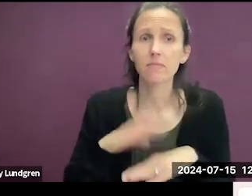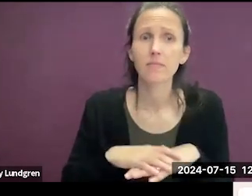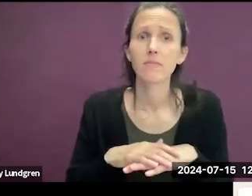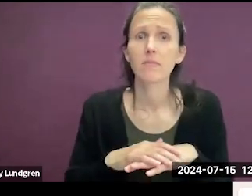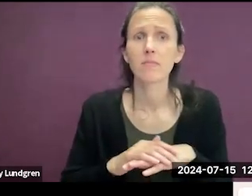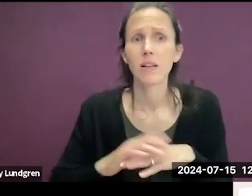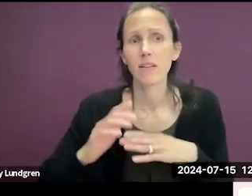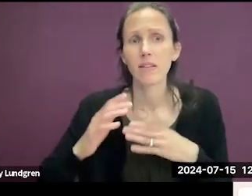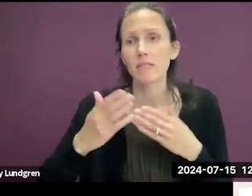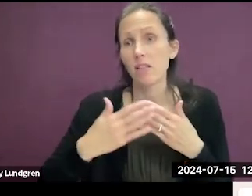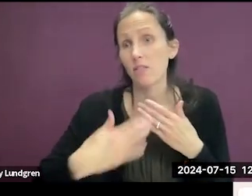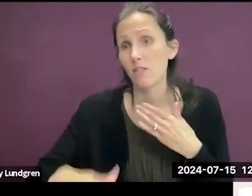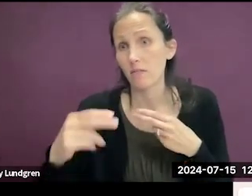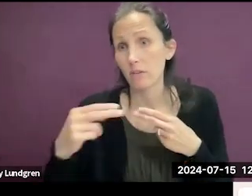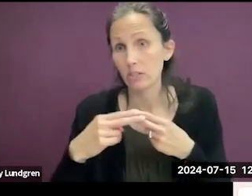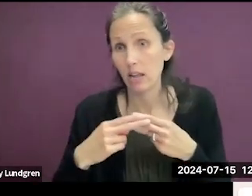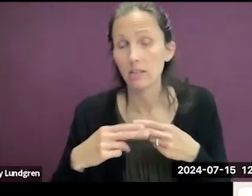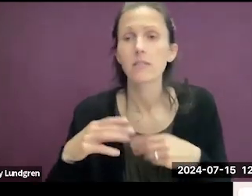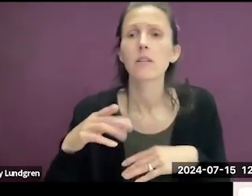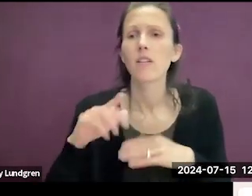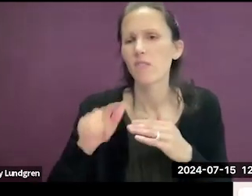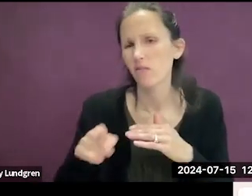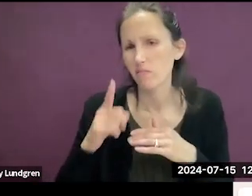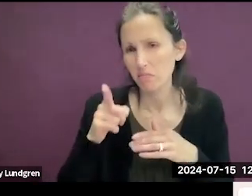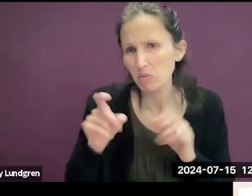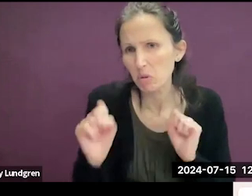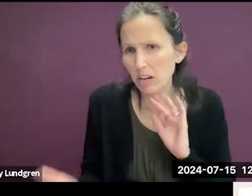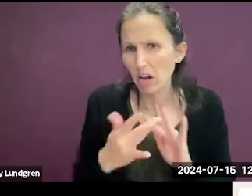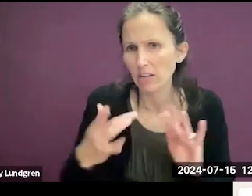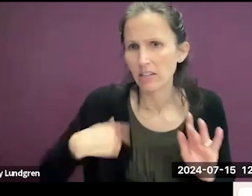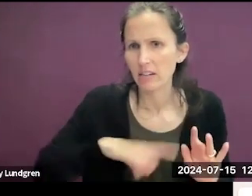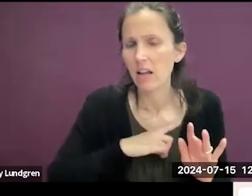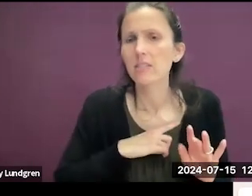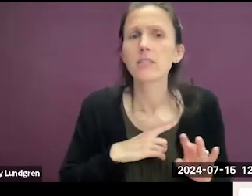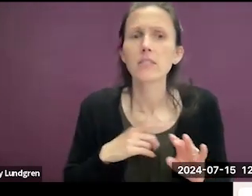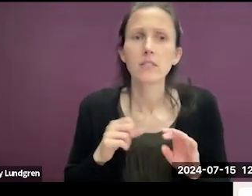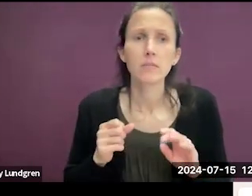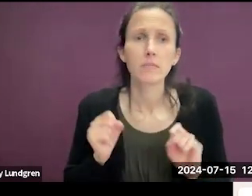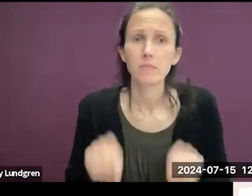of our presentation for how you can contact us. This can be as simple as submitting a question